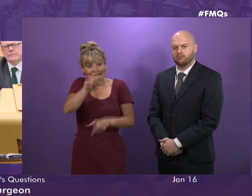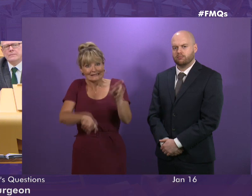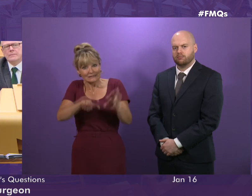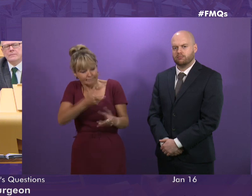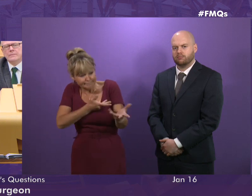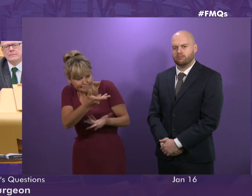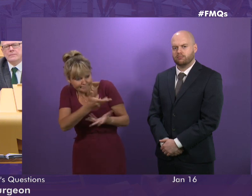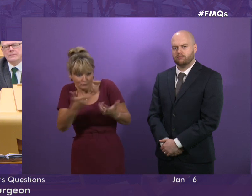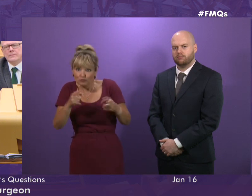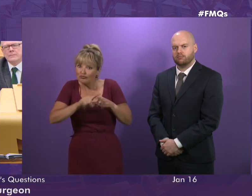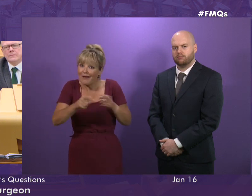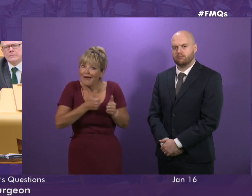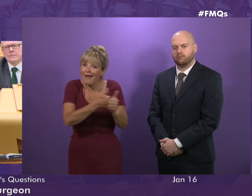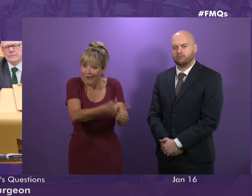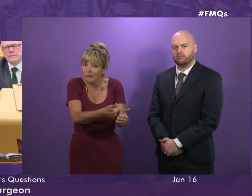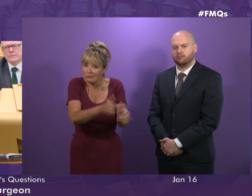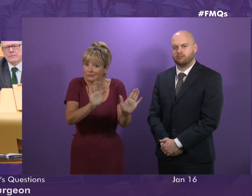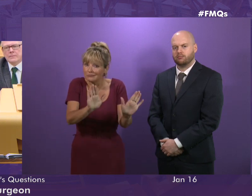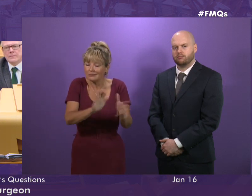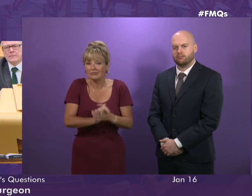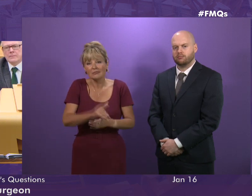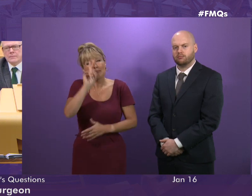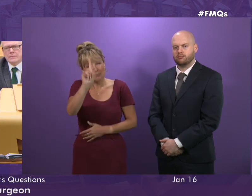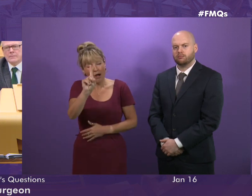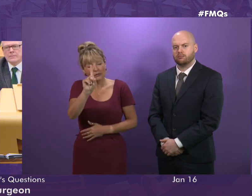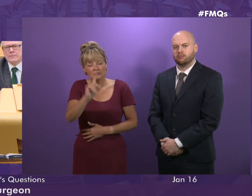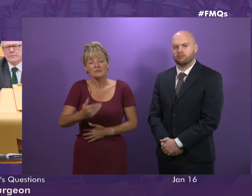which we can do that. Of course Scotland deserves the right to decide